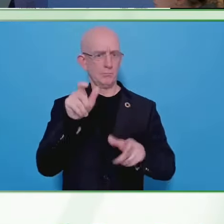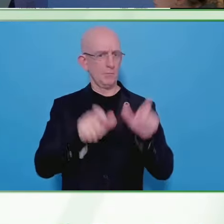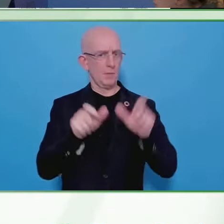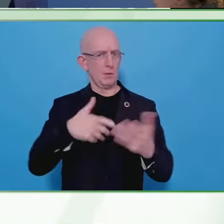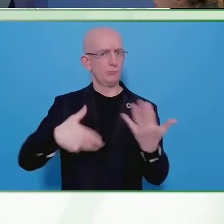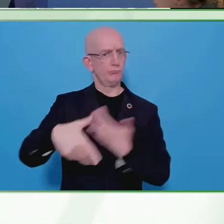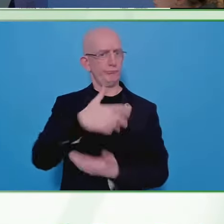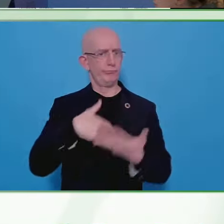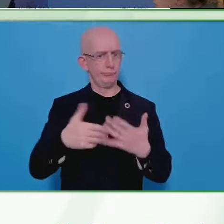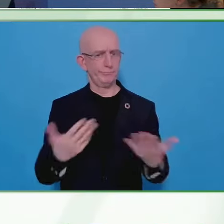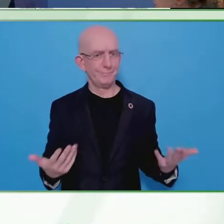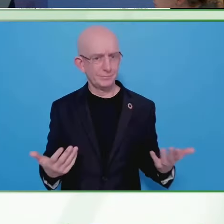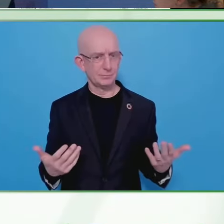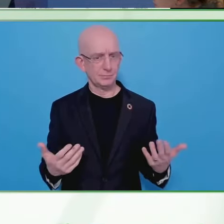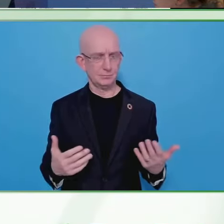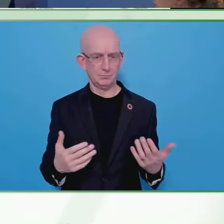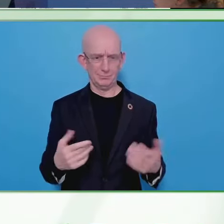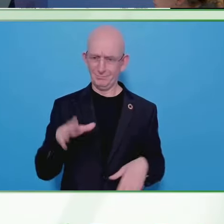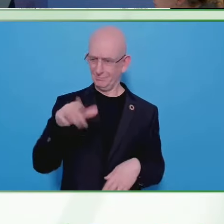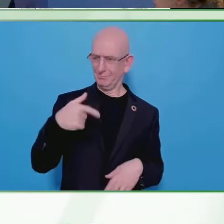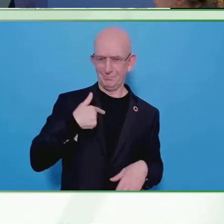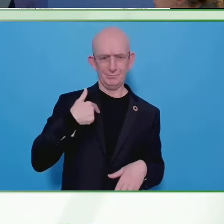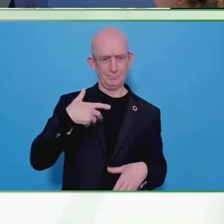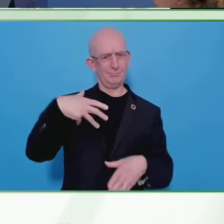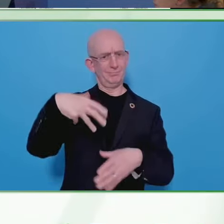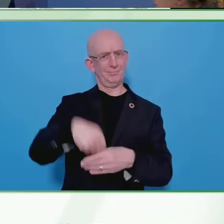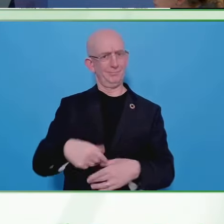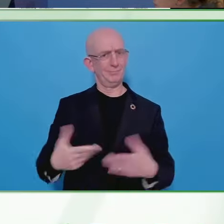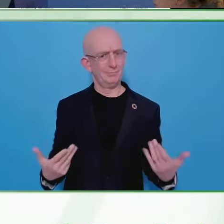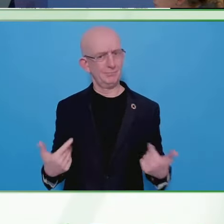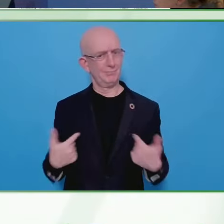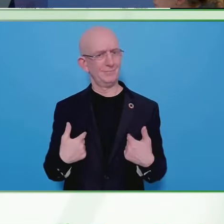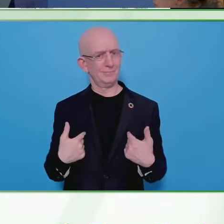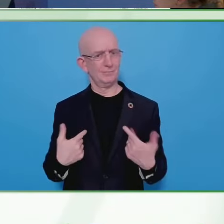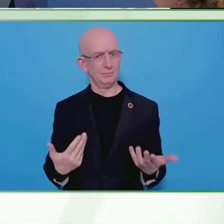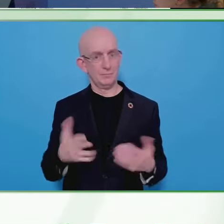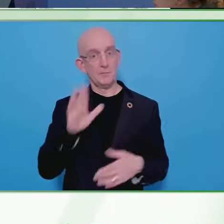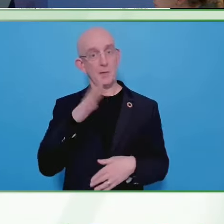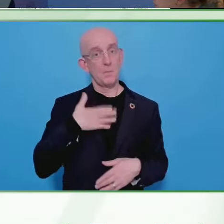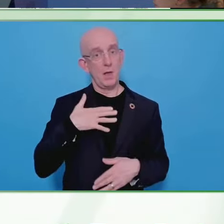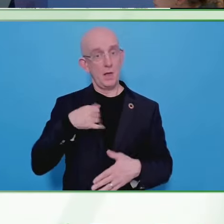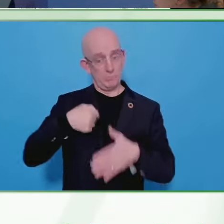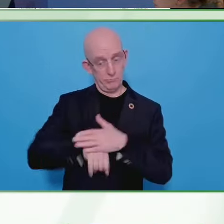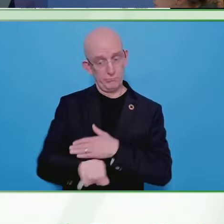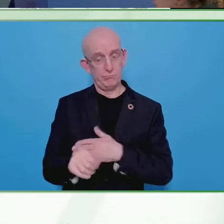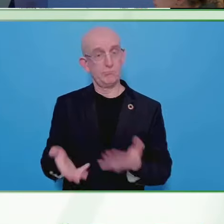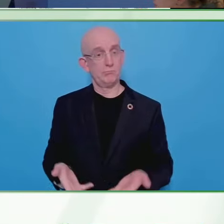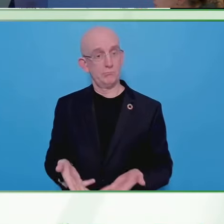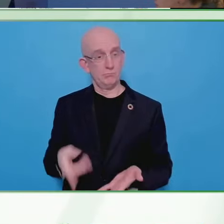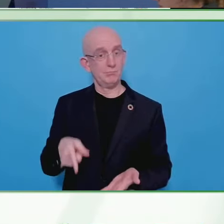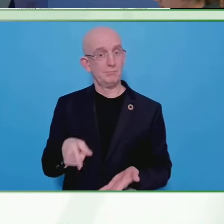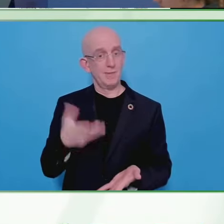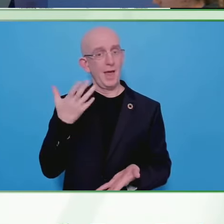It was a sad experience but I have a human family and I'm proud of them.